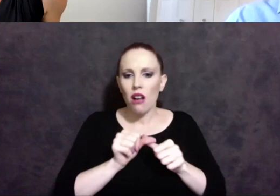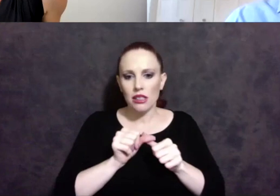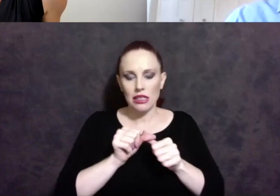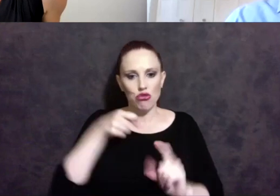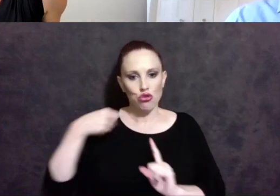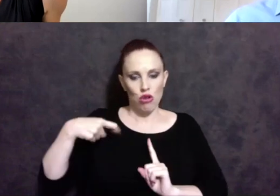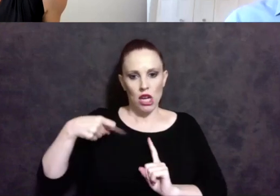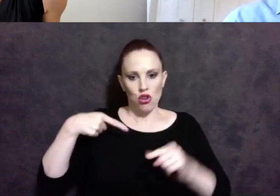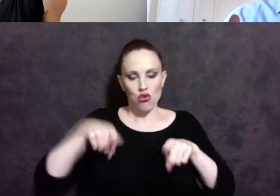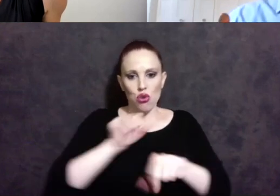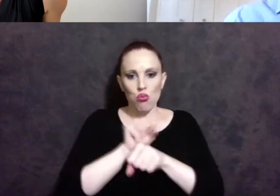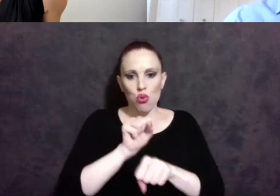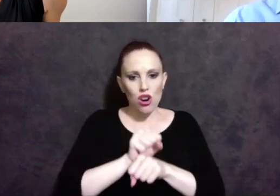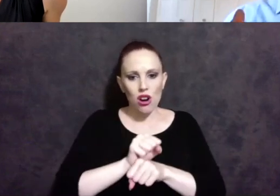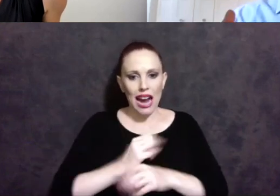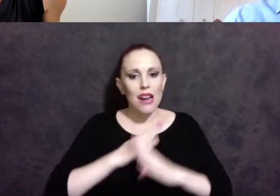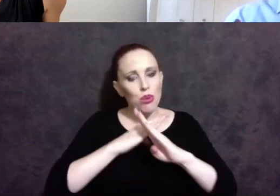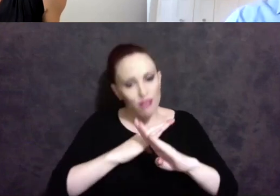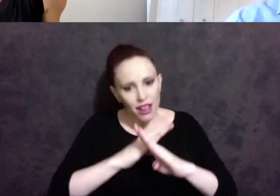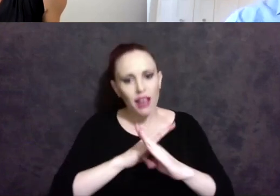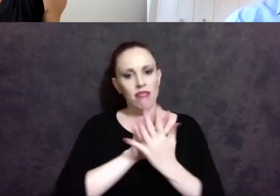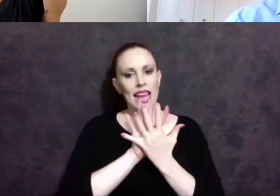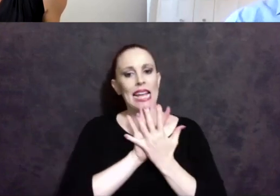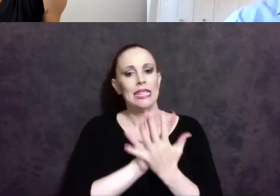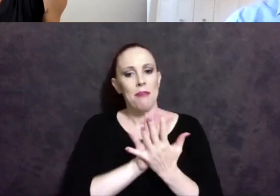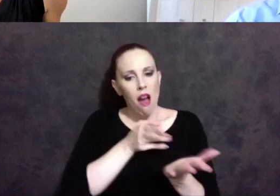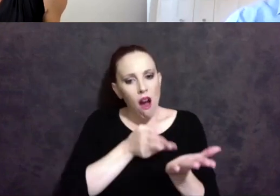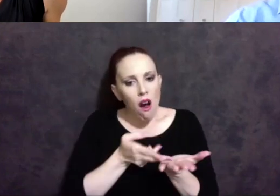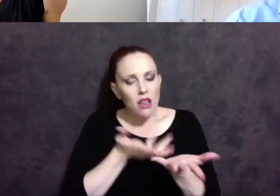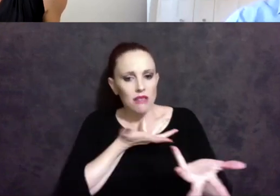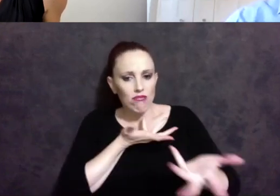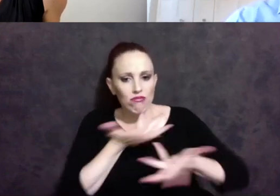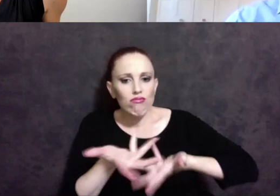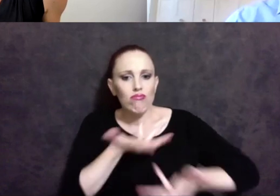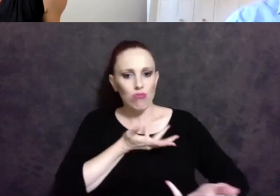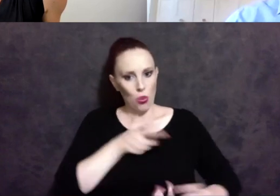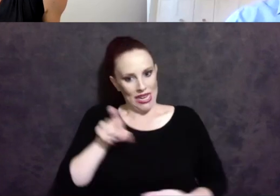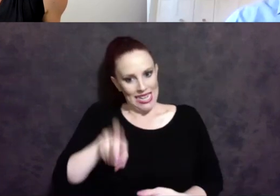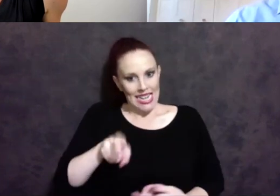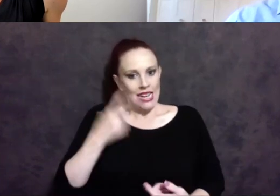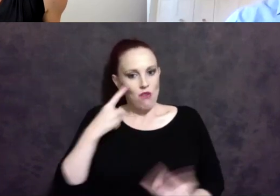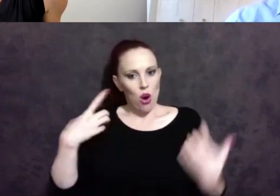and that prevents those intimate, honest interactions that we need to have to heal and come together.